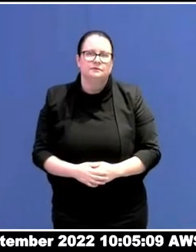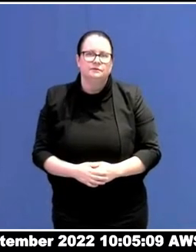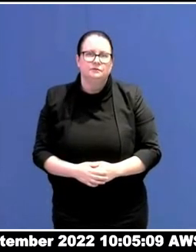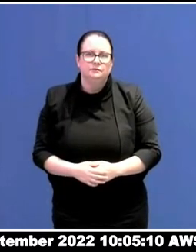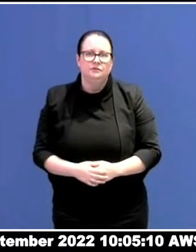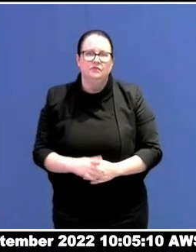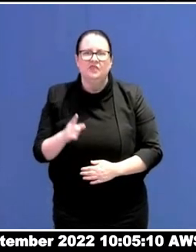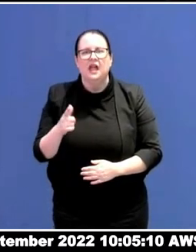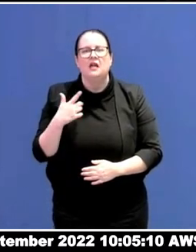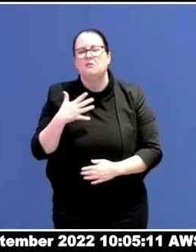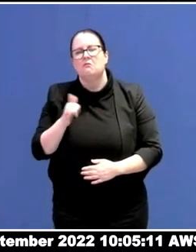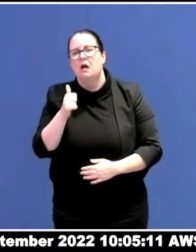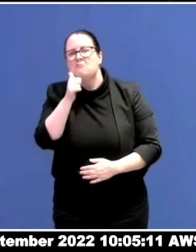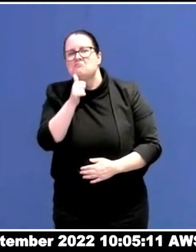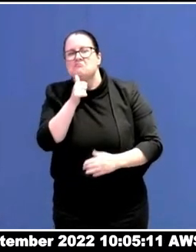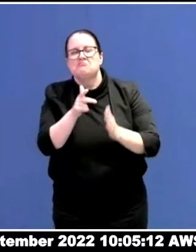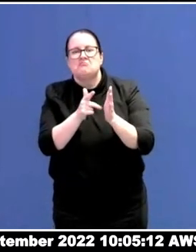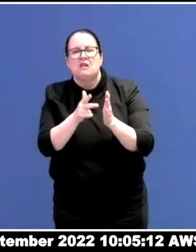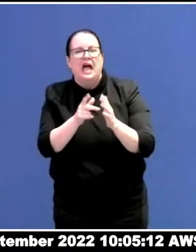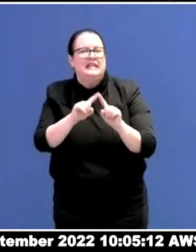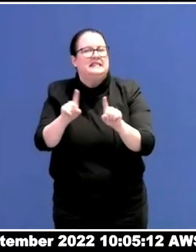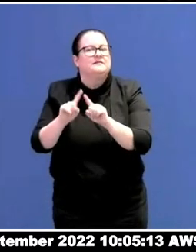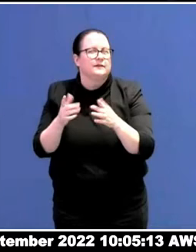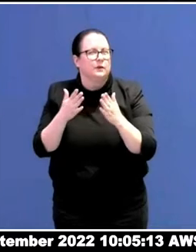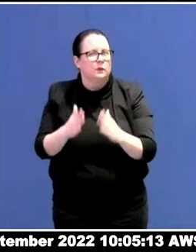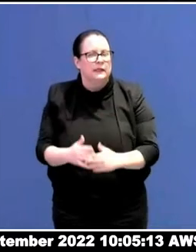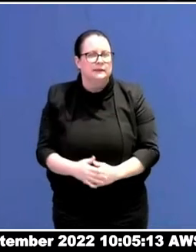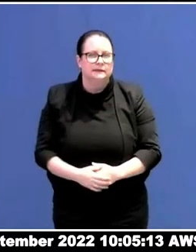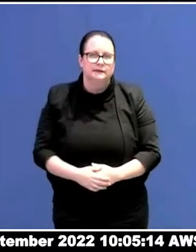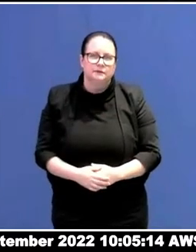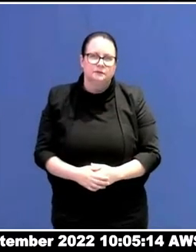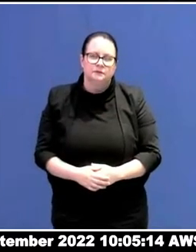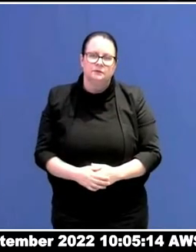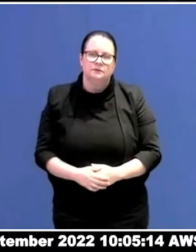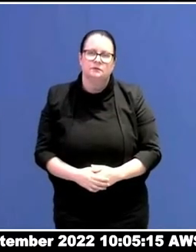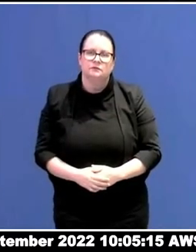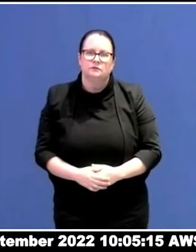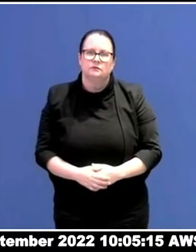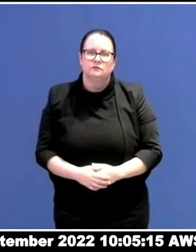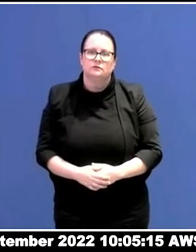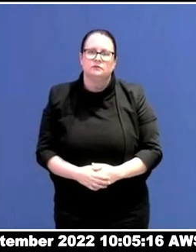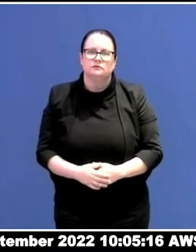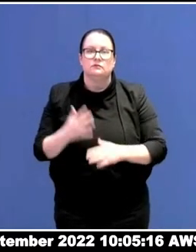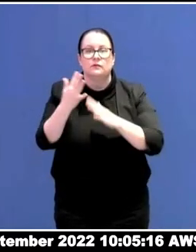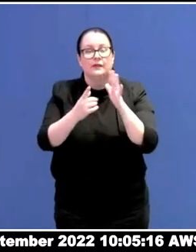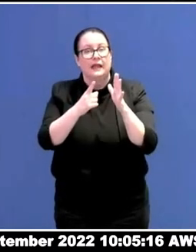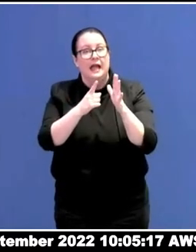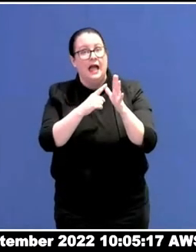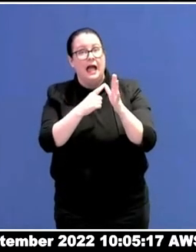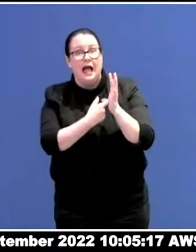they felt they could. You know. MR GRIFFIN: Was Aaron one of those boys that, when something happened, he was the one that got caught?